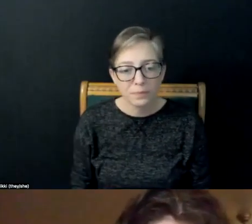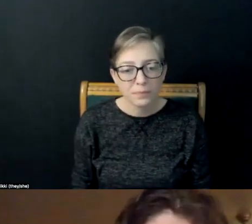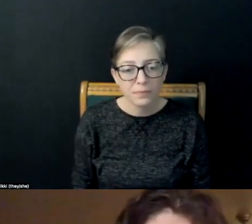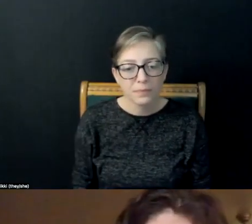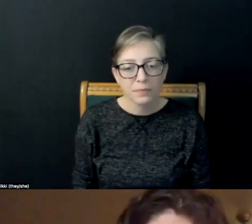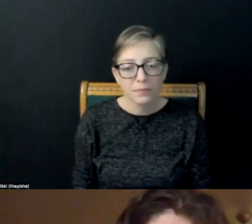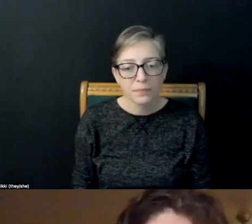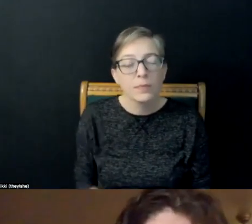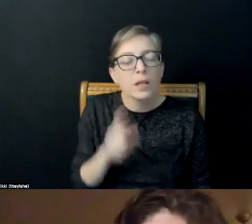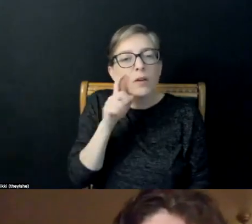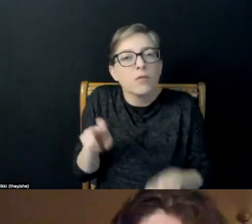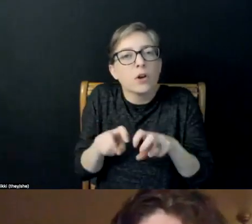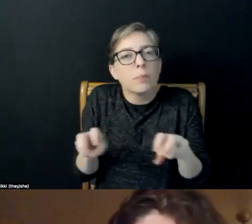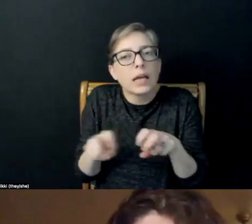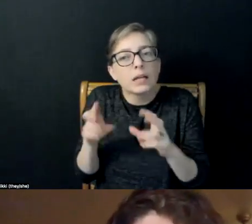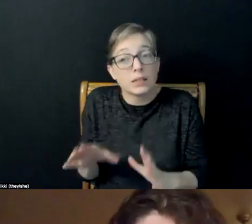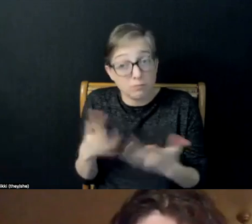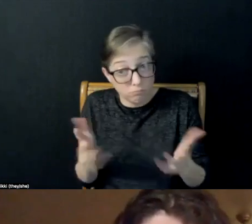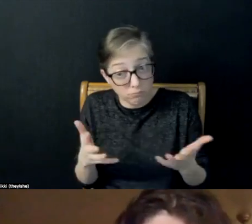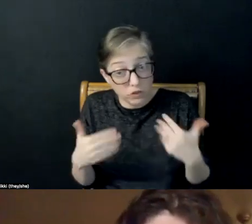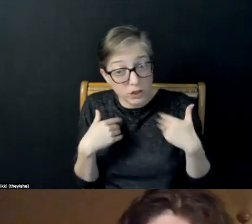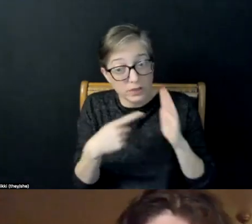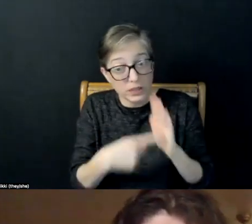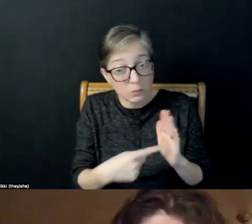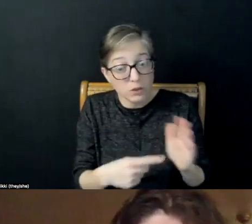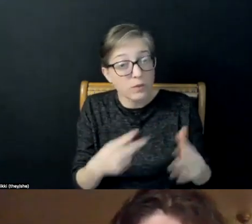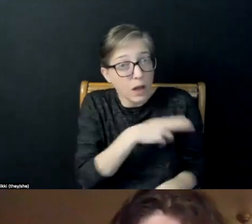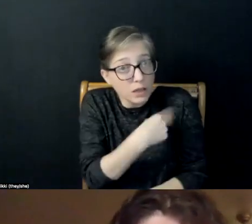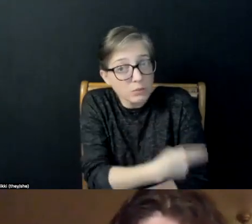"Are there examples of hospitals or clinics that provide sensory rooms or